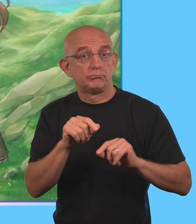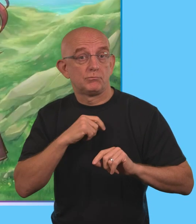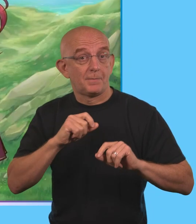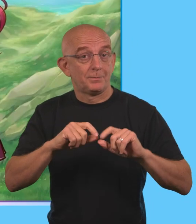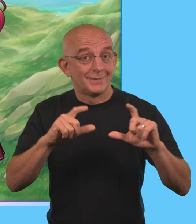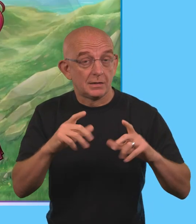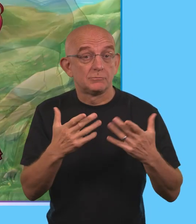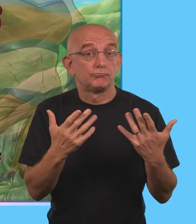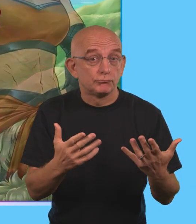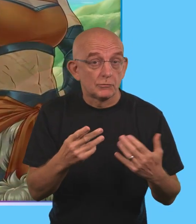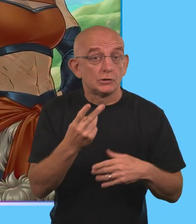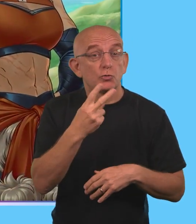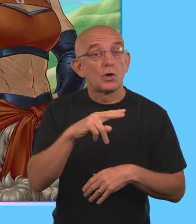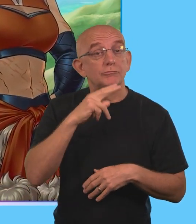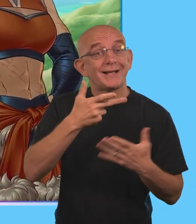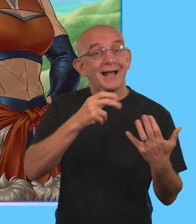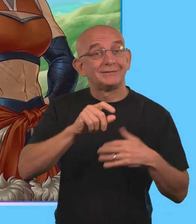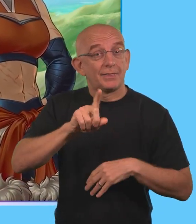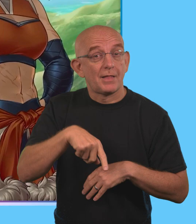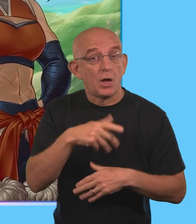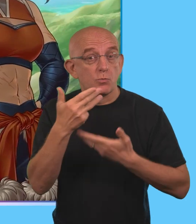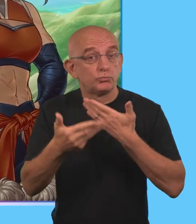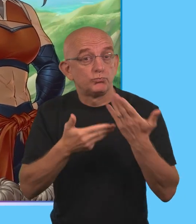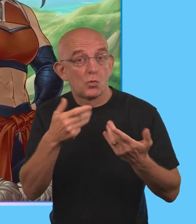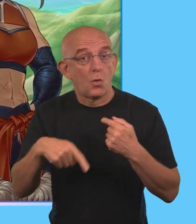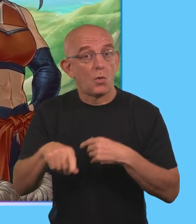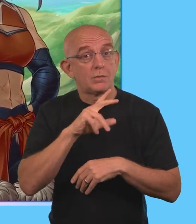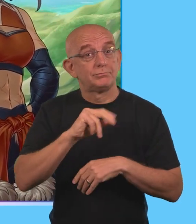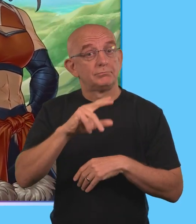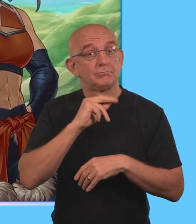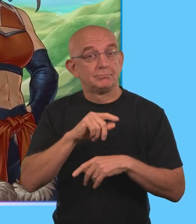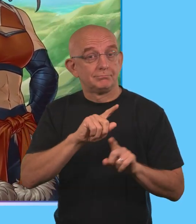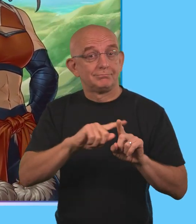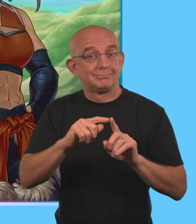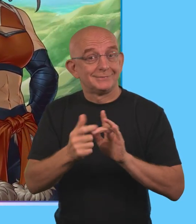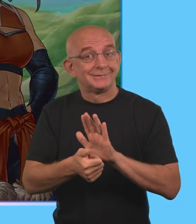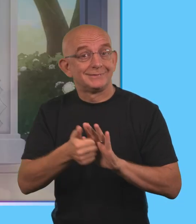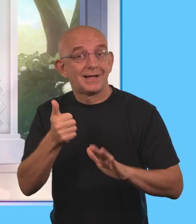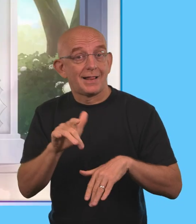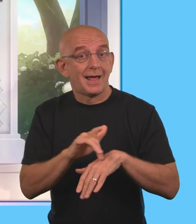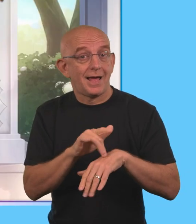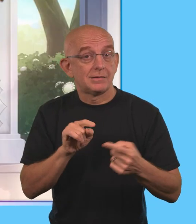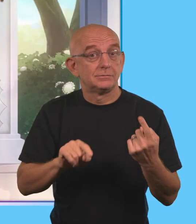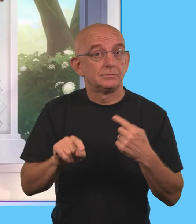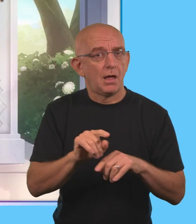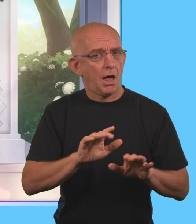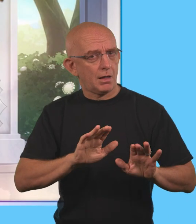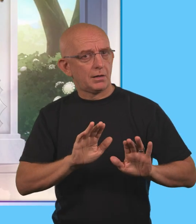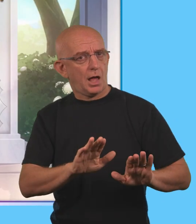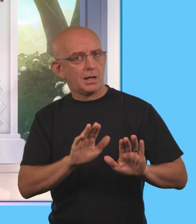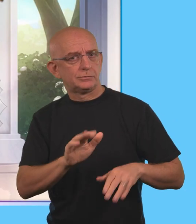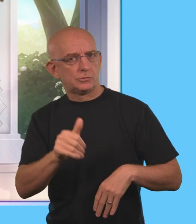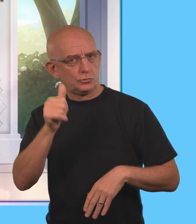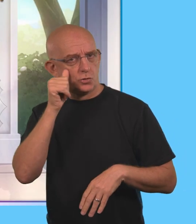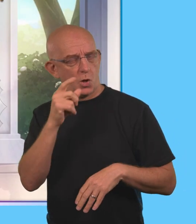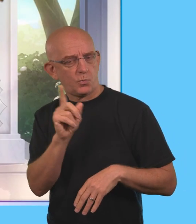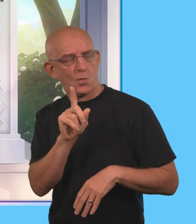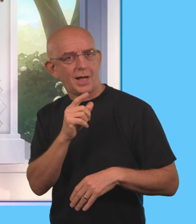All 280,000 words of Heartspell's story are voiced by our cast of talented actors. Calm down. I know what a date is.